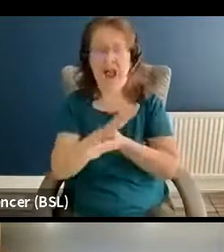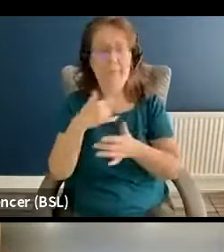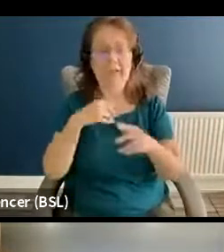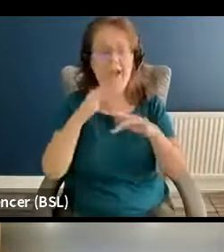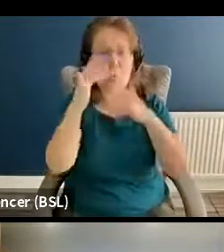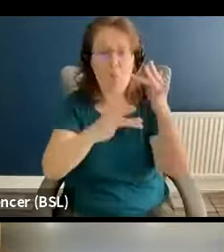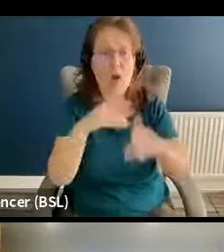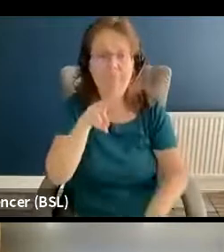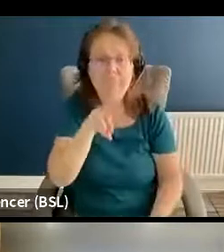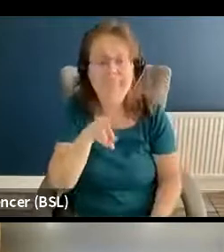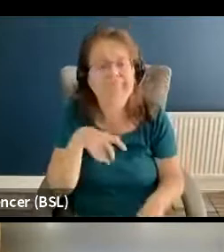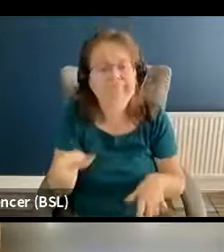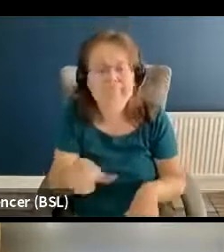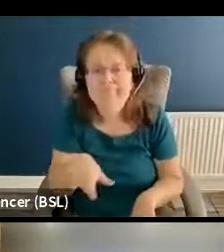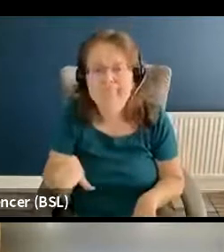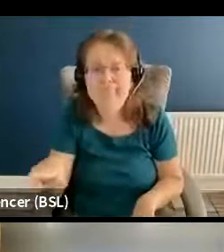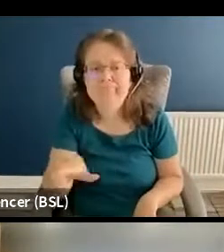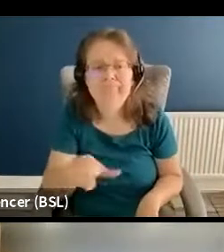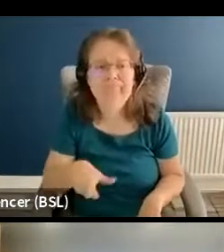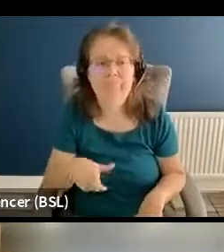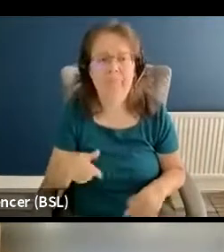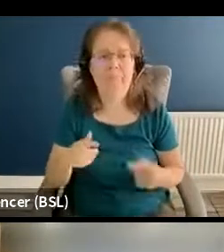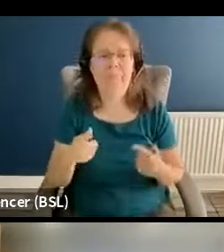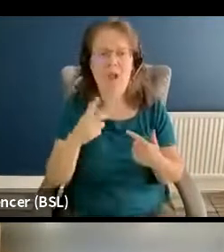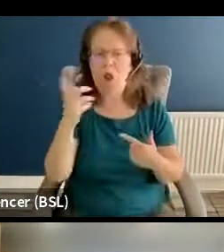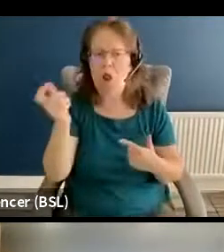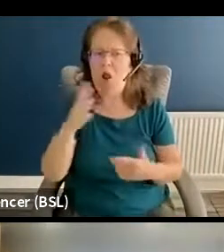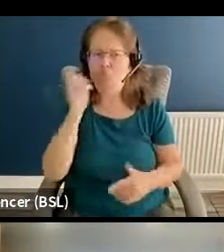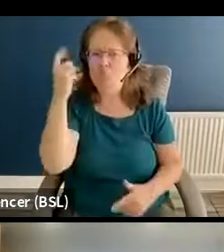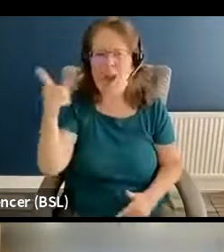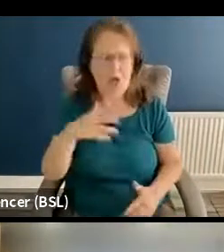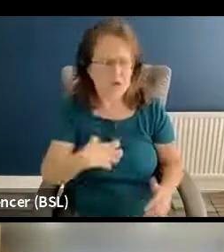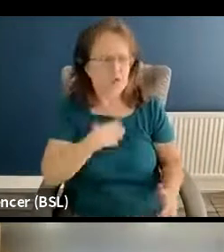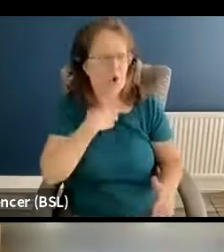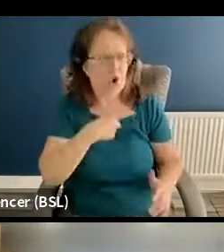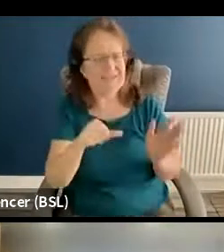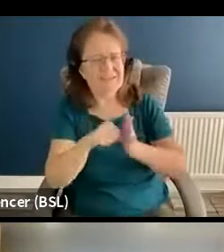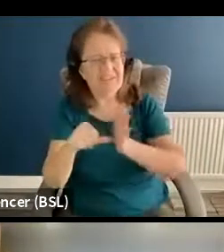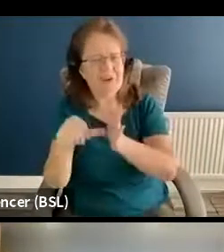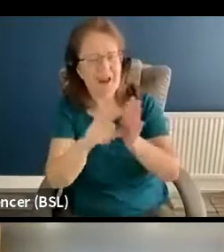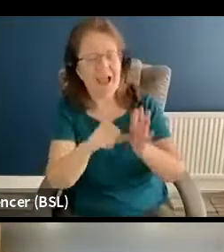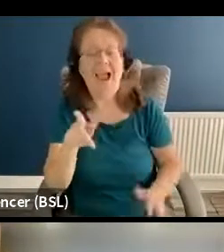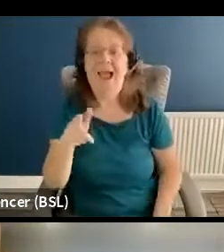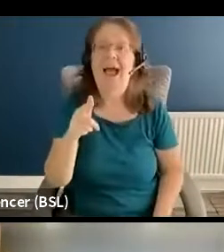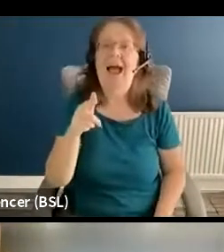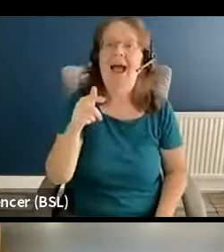were shocked, about the difficulties, and it is good, but it shouldn't be done really,